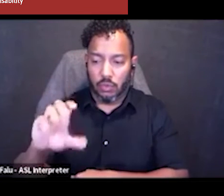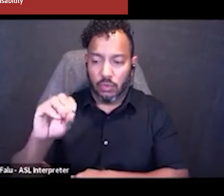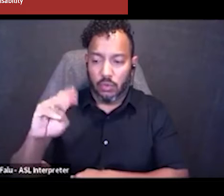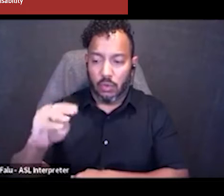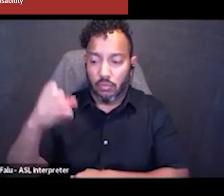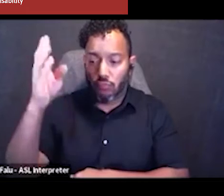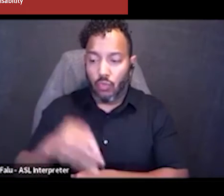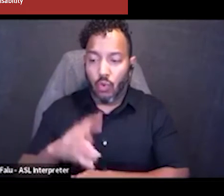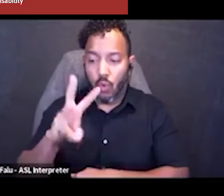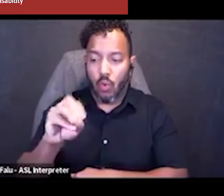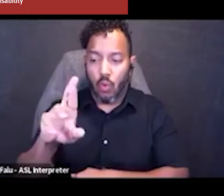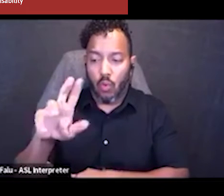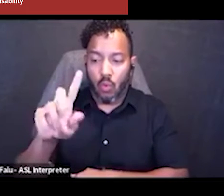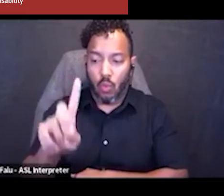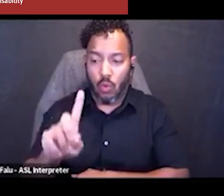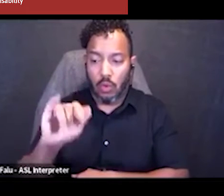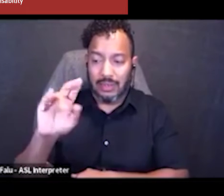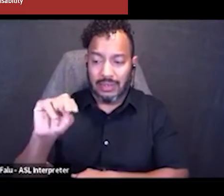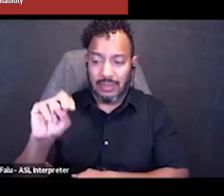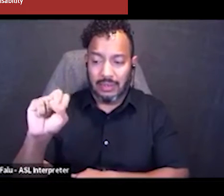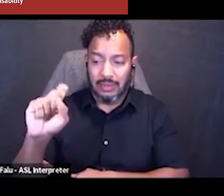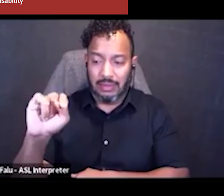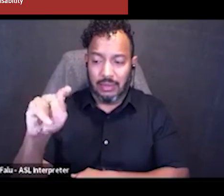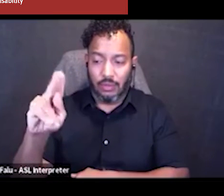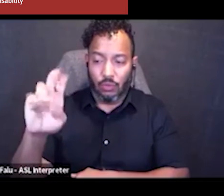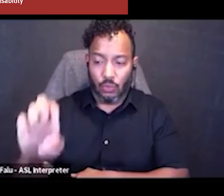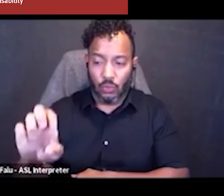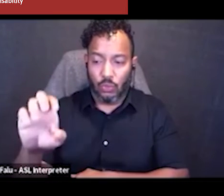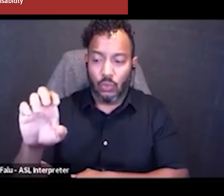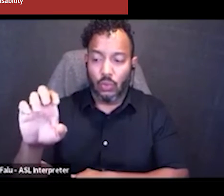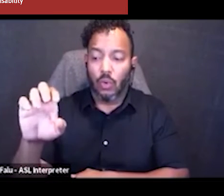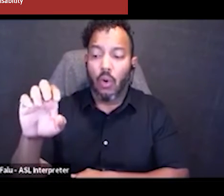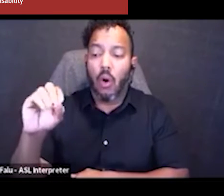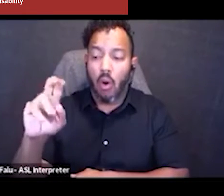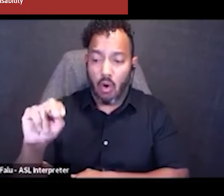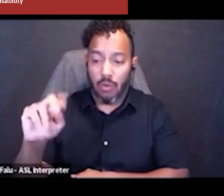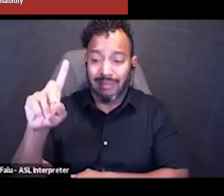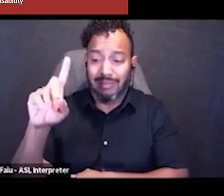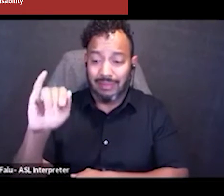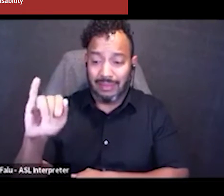You may do this by right clicking on the interpreter's video and collecting "Ping video."